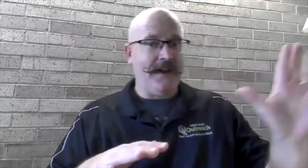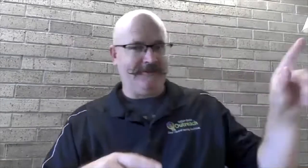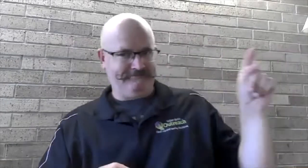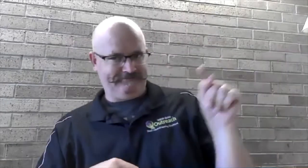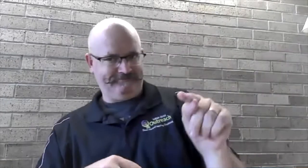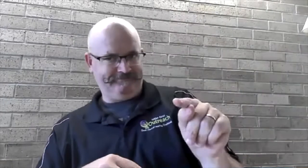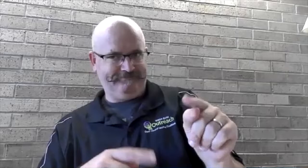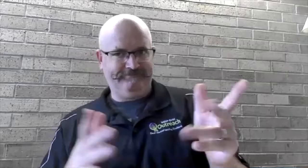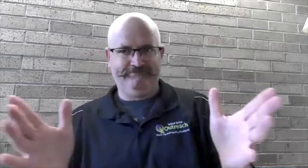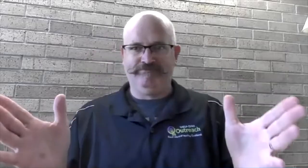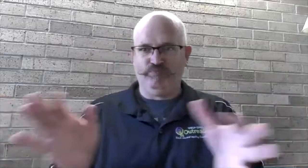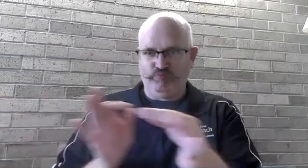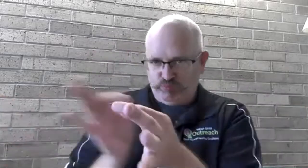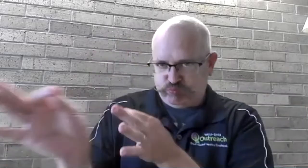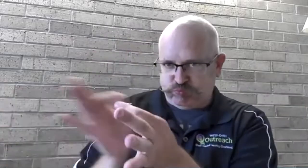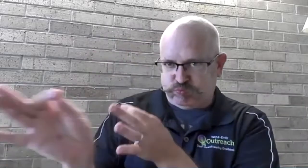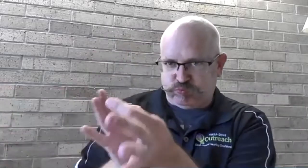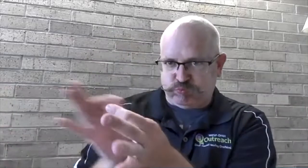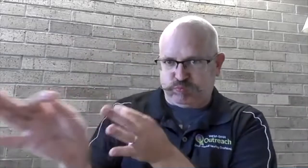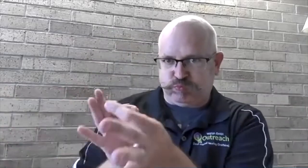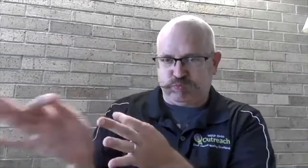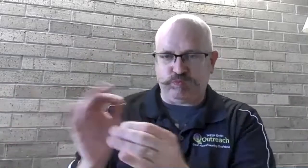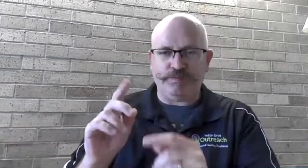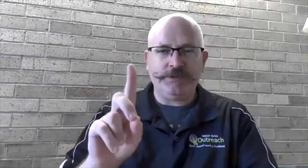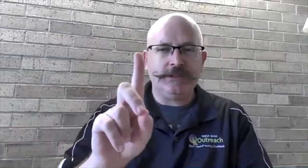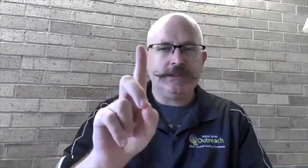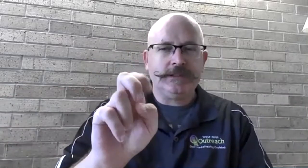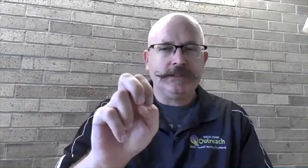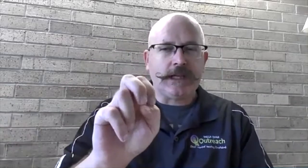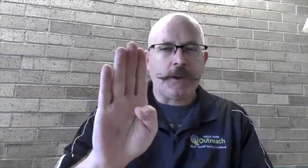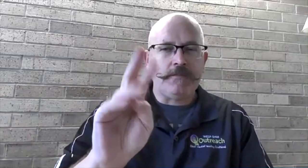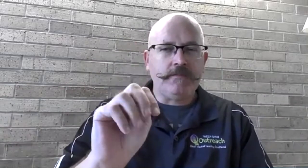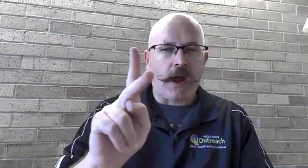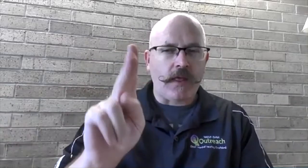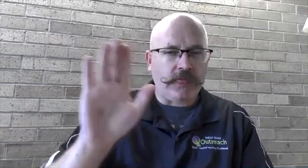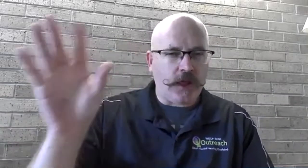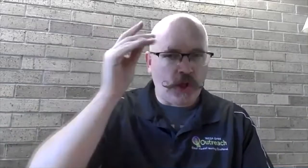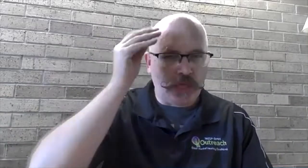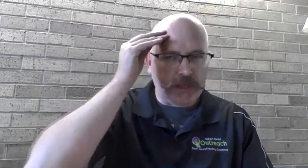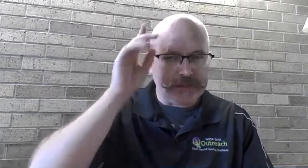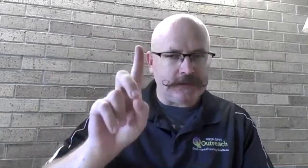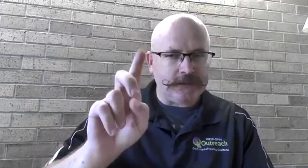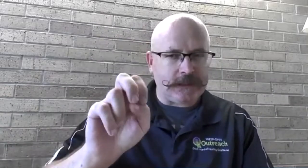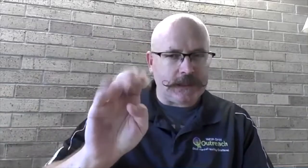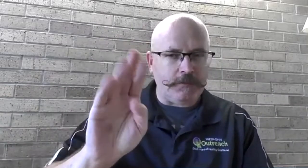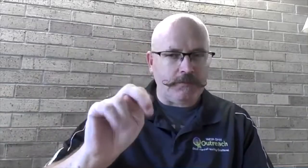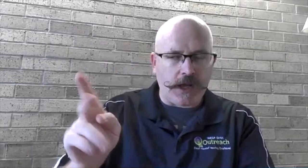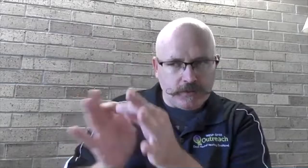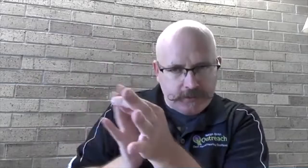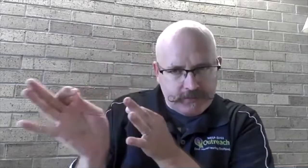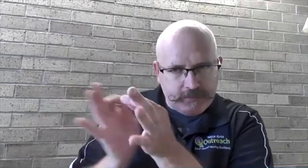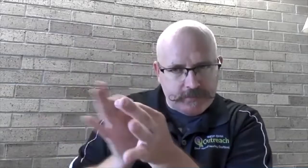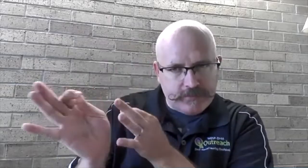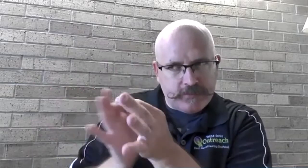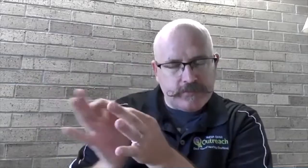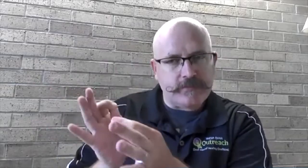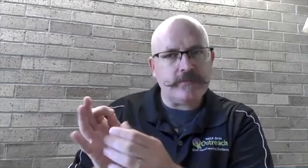They're there for me and explaining things. And they're there to debunk what other people are